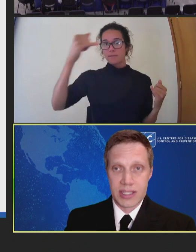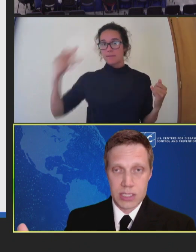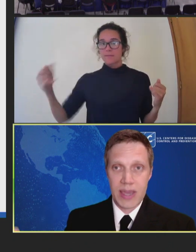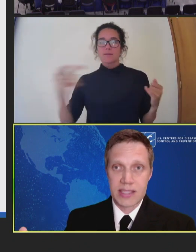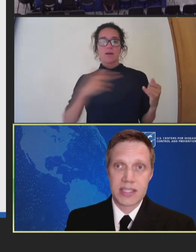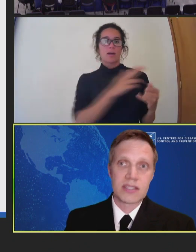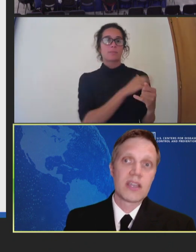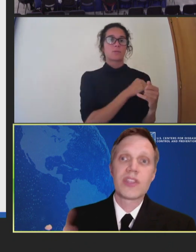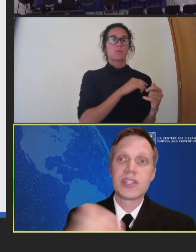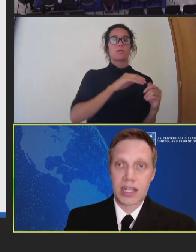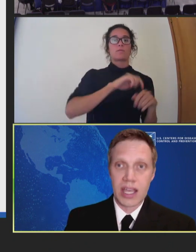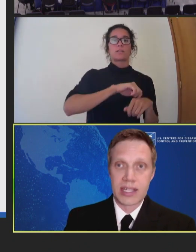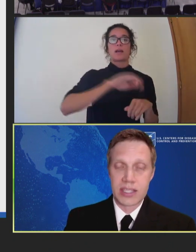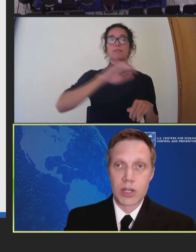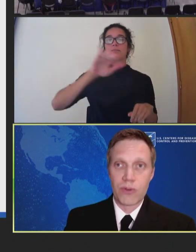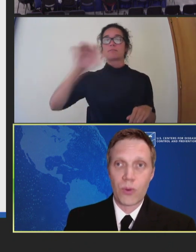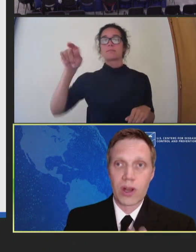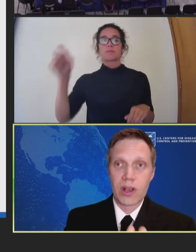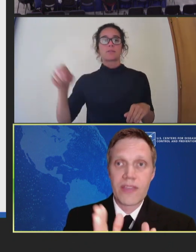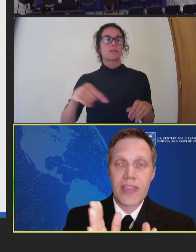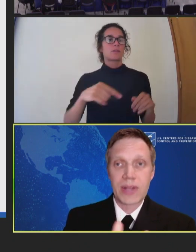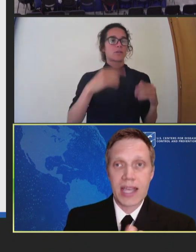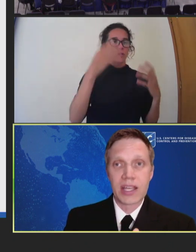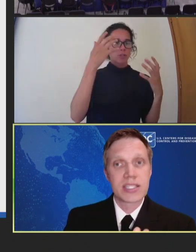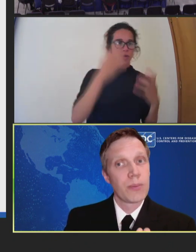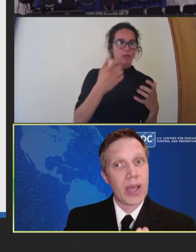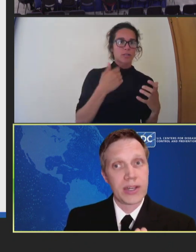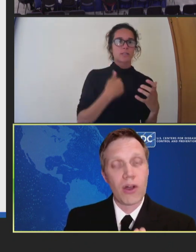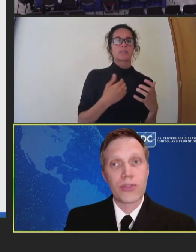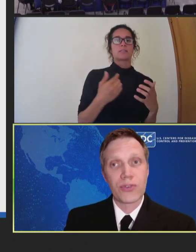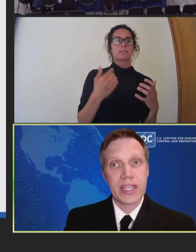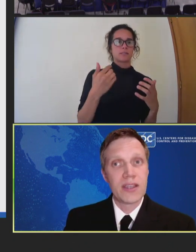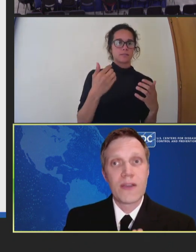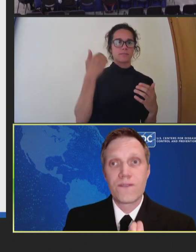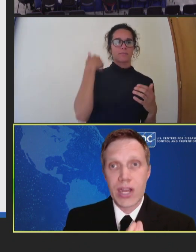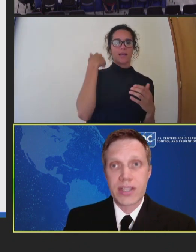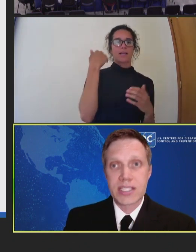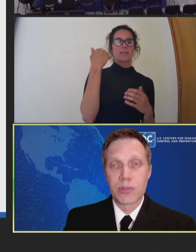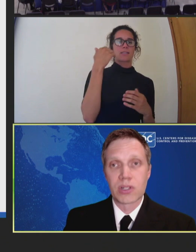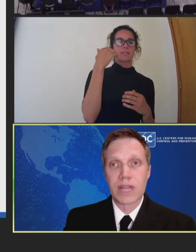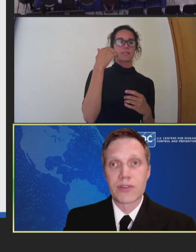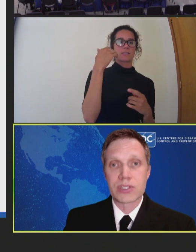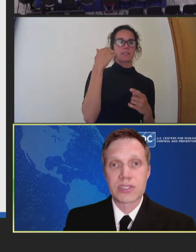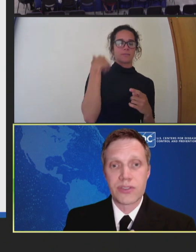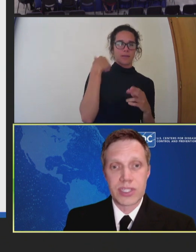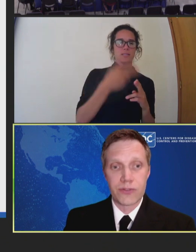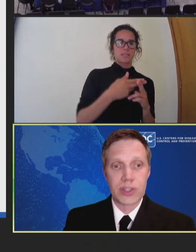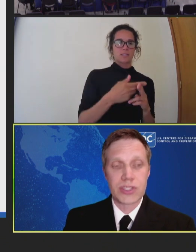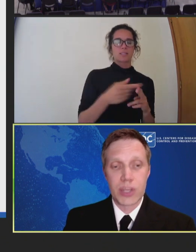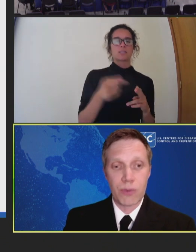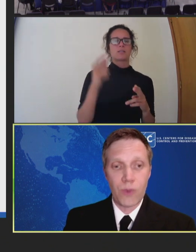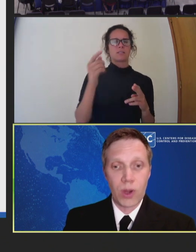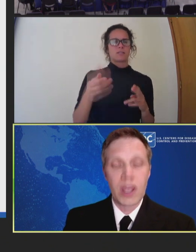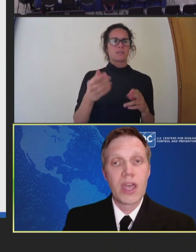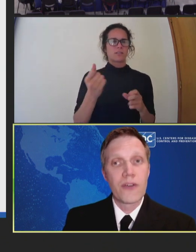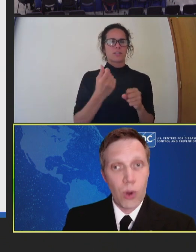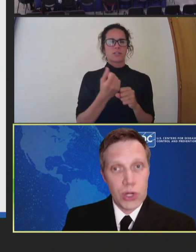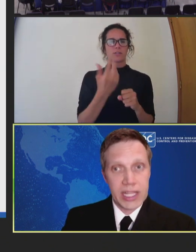this past season. The dotted line is the year before. That black line has combined all three, very similar levels to this year versus the year before. Fortunately,